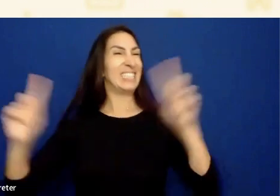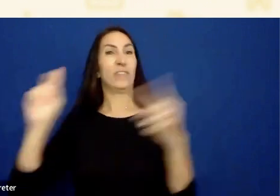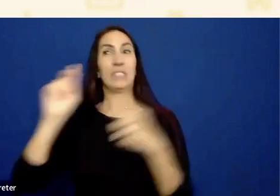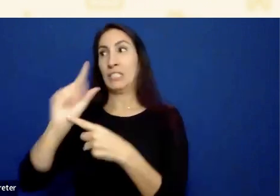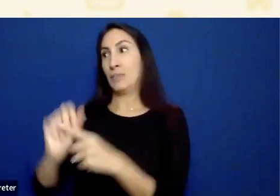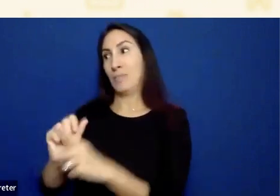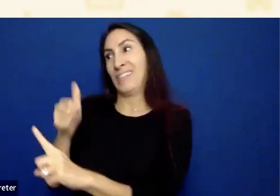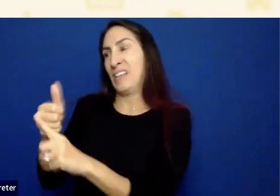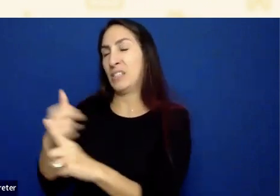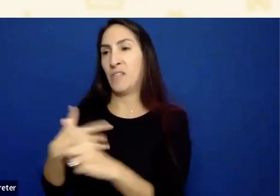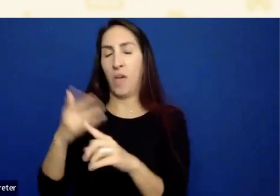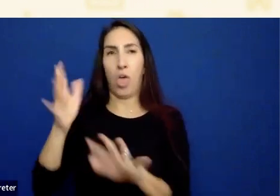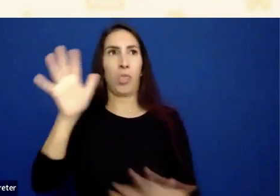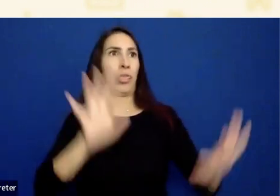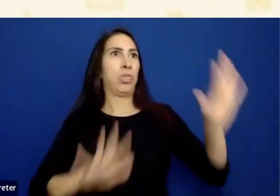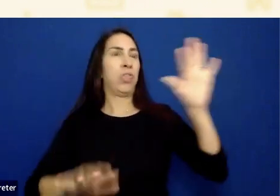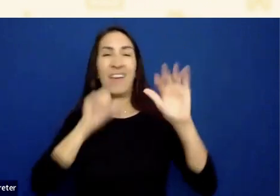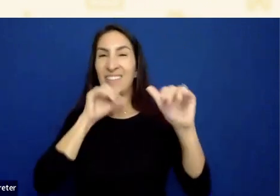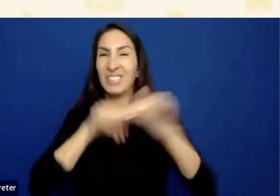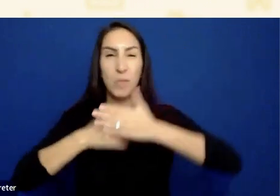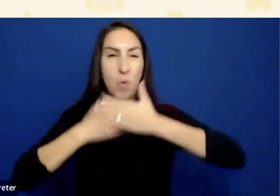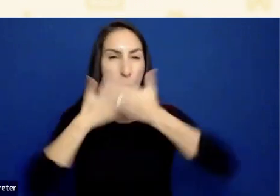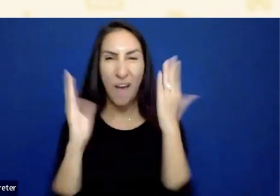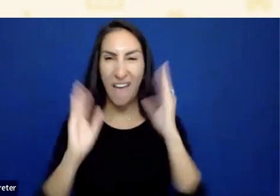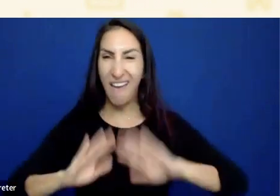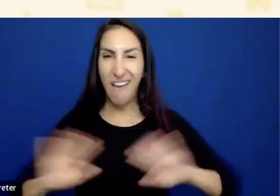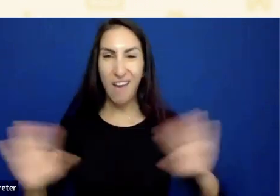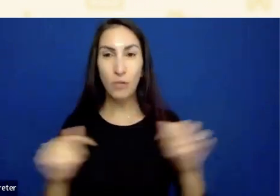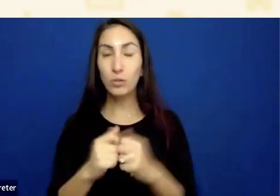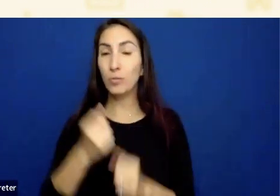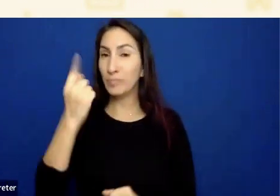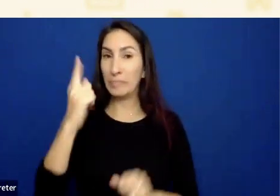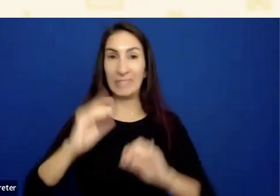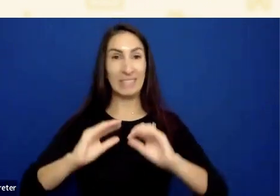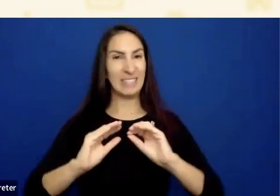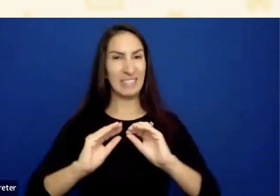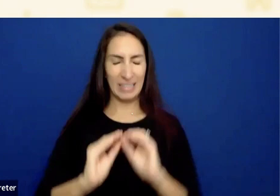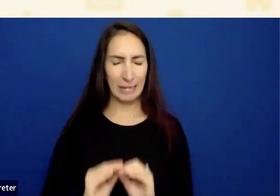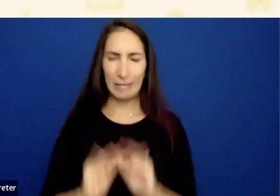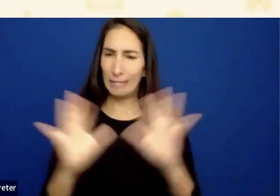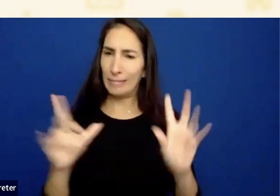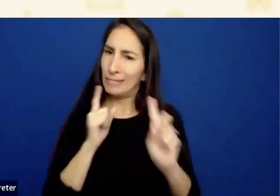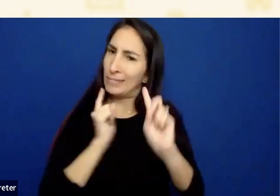So just to make it clear that when we were talking to your point,